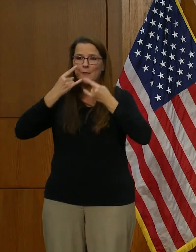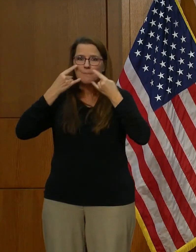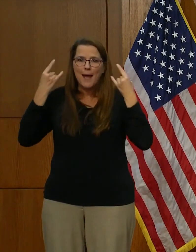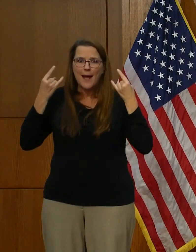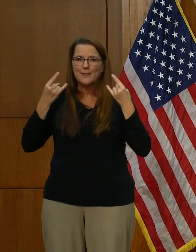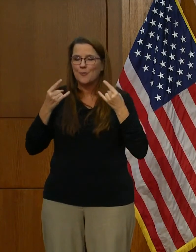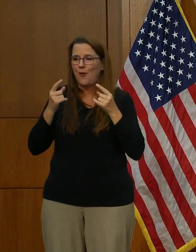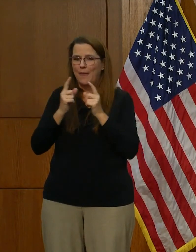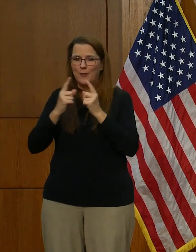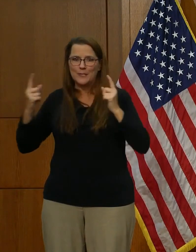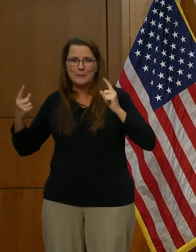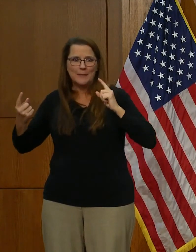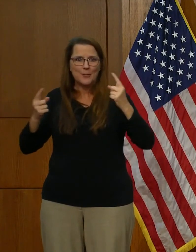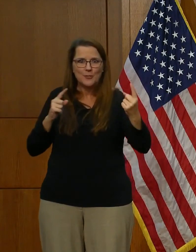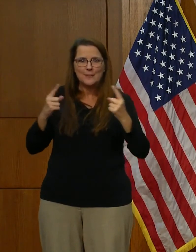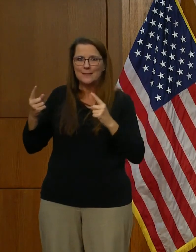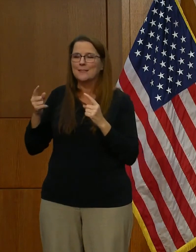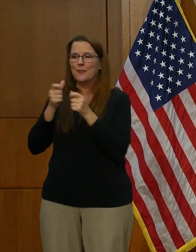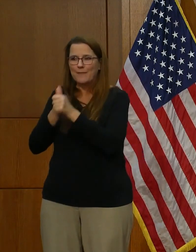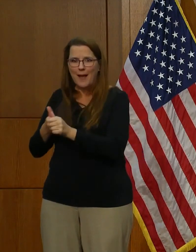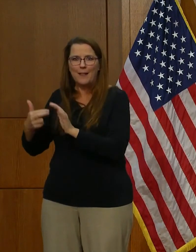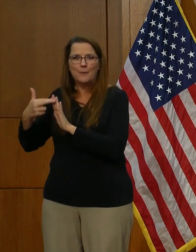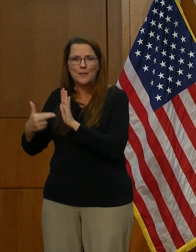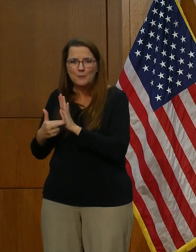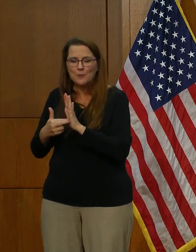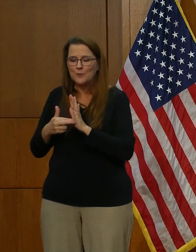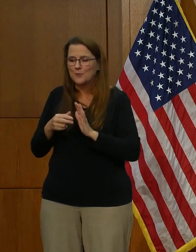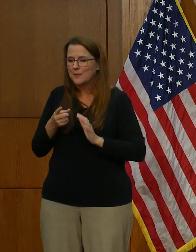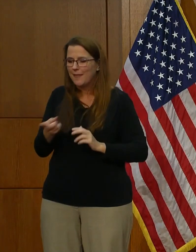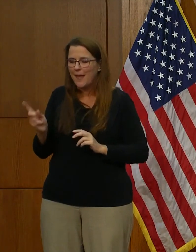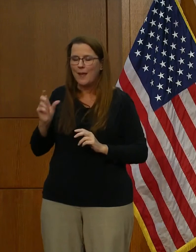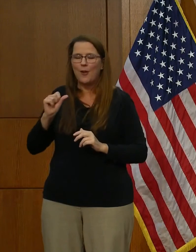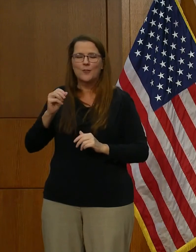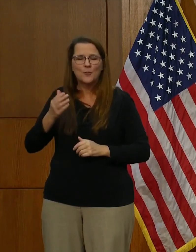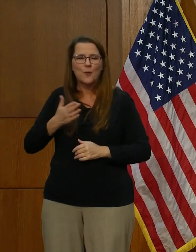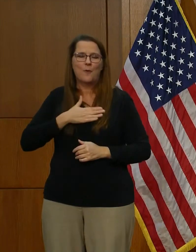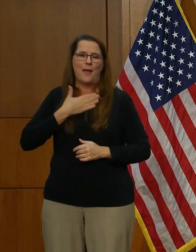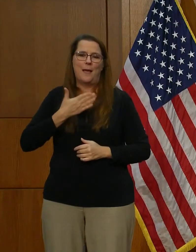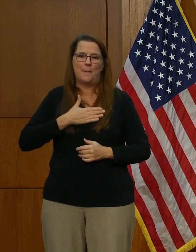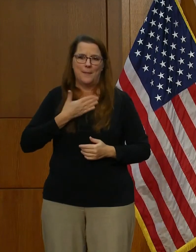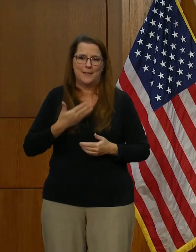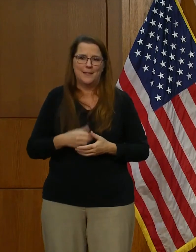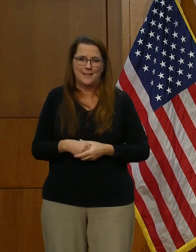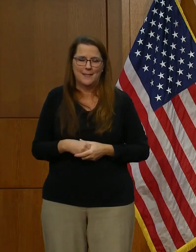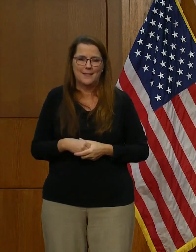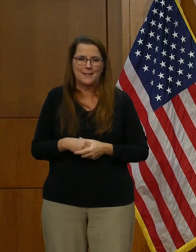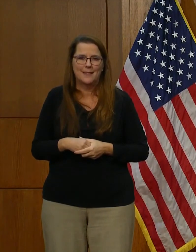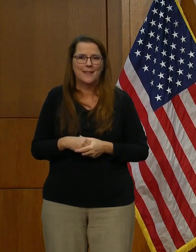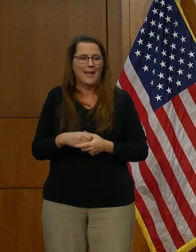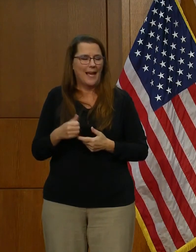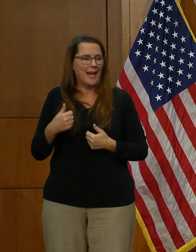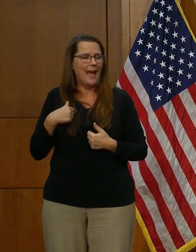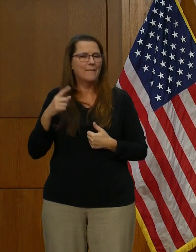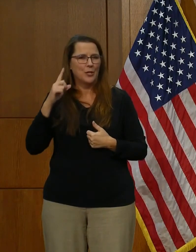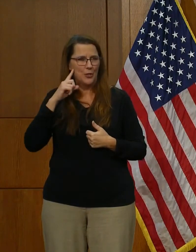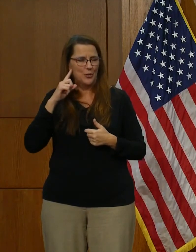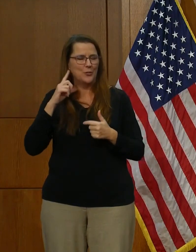THESE CHILDREN THAT ARE SITTING IN THEIR DEATH WITH A MASK ON THEY'RE KEEPING THEIR DISTANCE. THEY'RE PLAYING BY THE RULES.